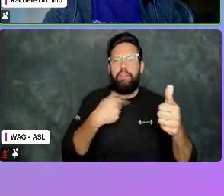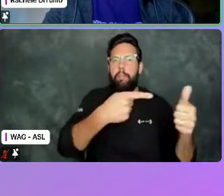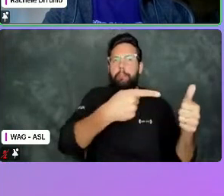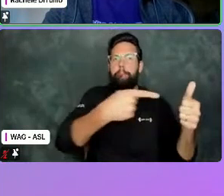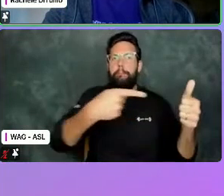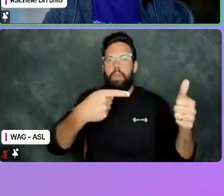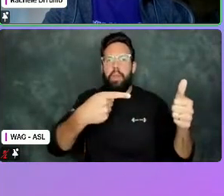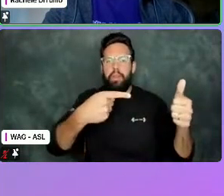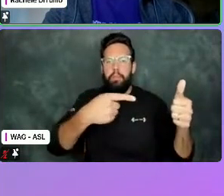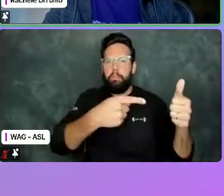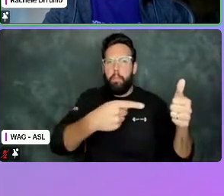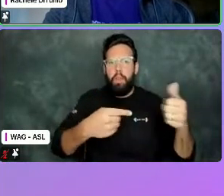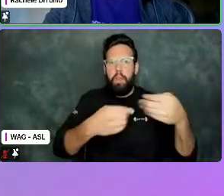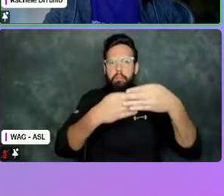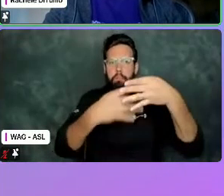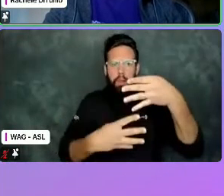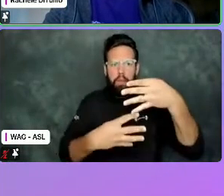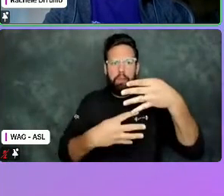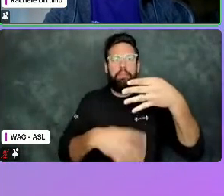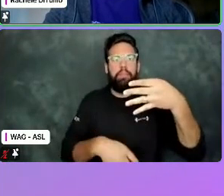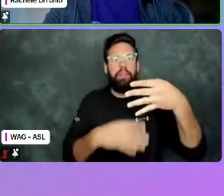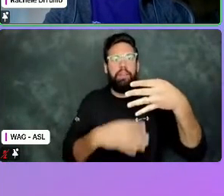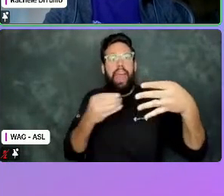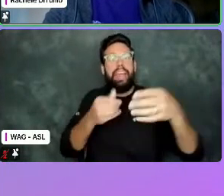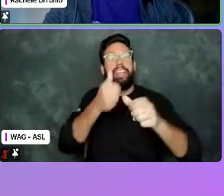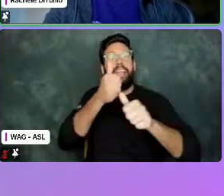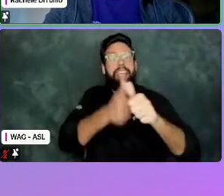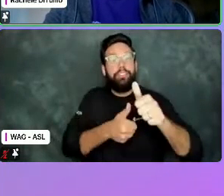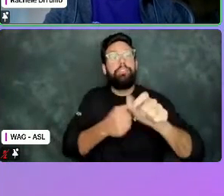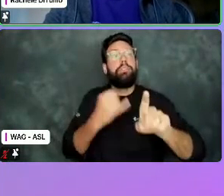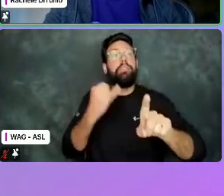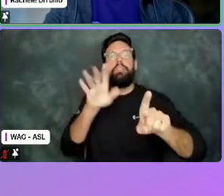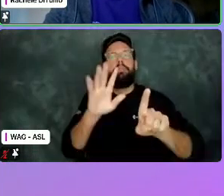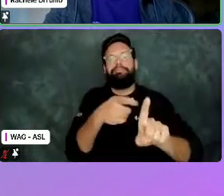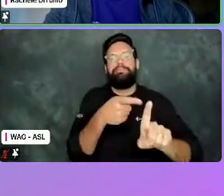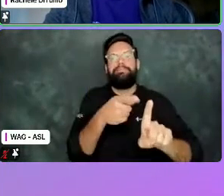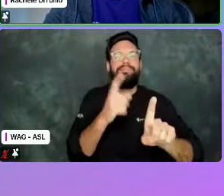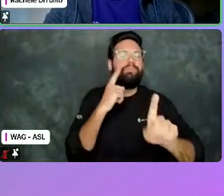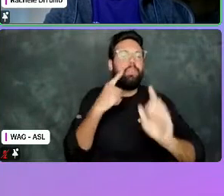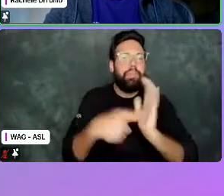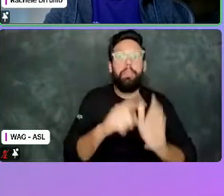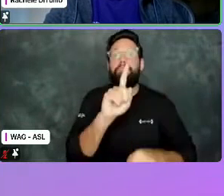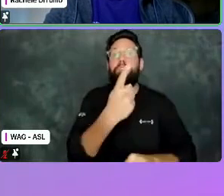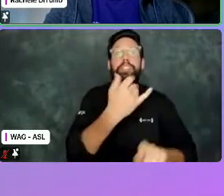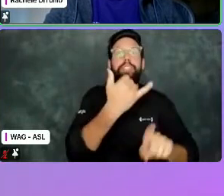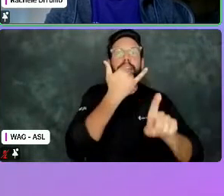messages at the top of the field, and we have a clear heading saying face these areas to continue. Each of our error messages is a bulleted